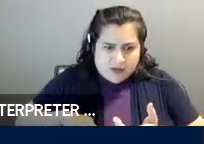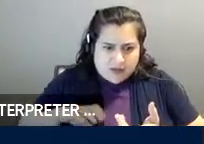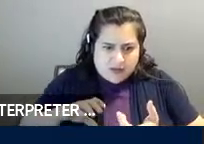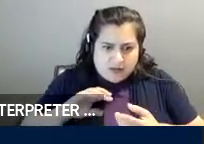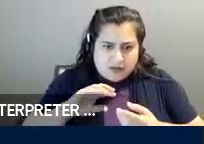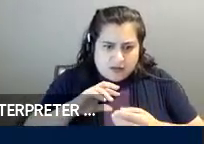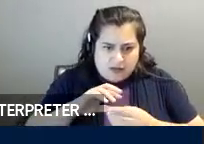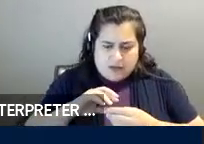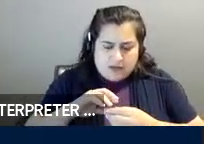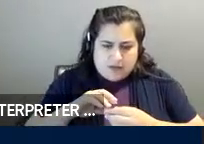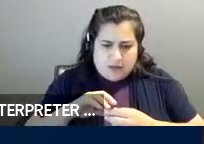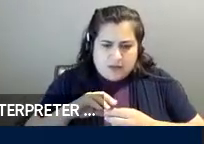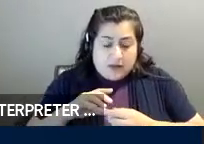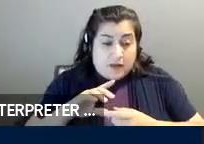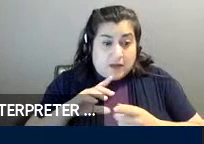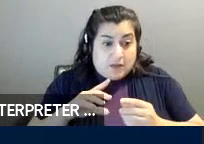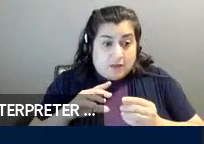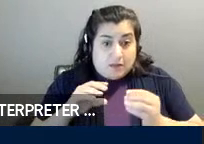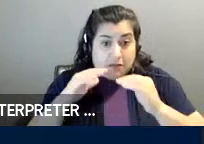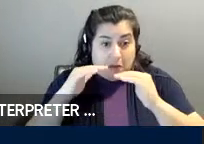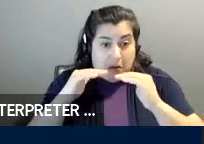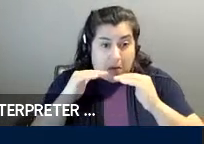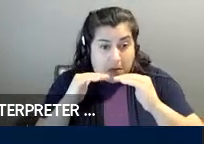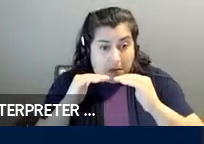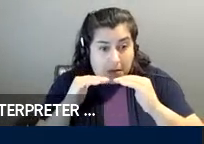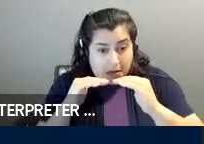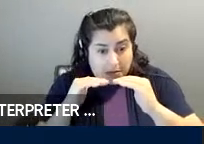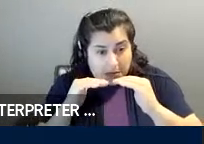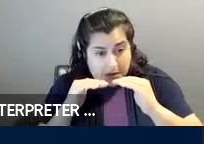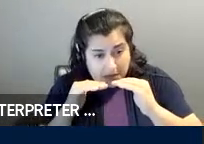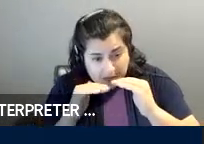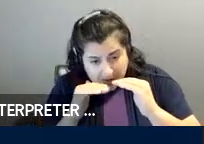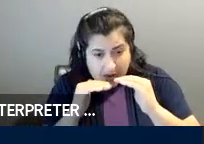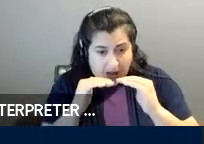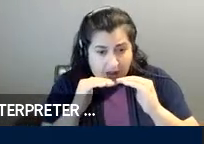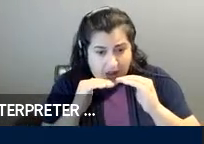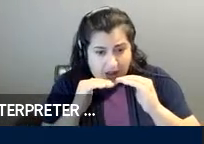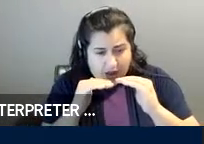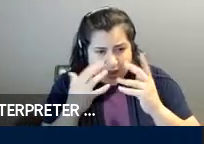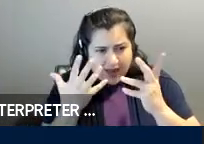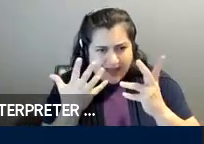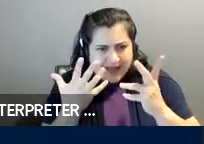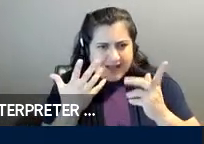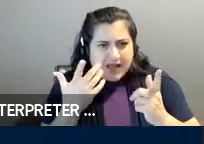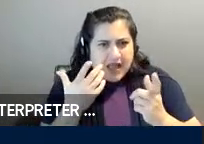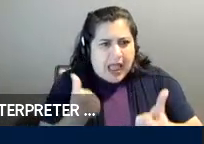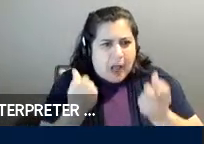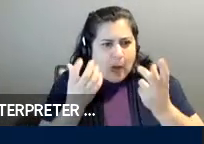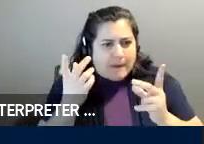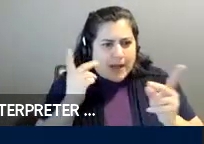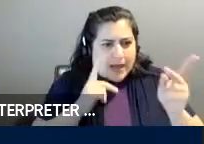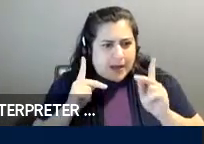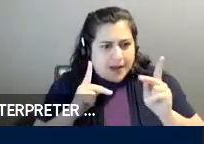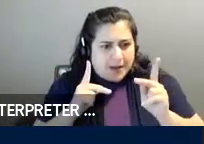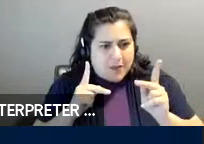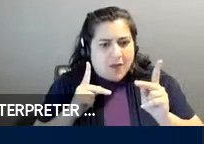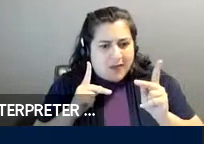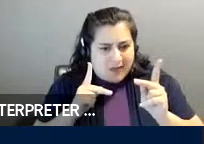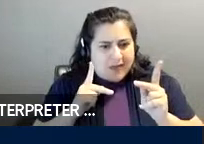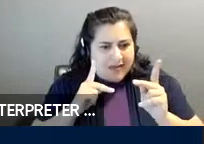It is not my position to know where or to say where to draw the line, right? I think that should be a consensus decision.